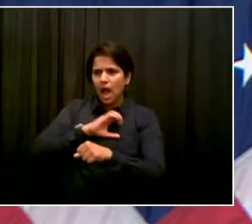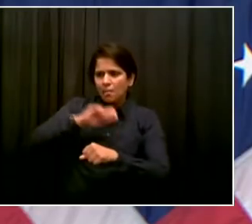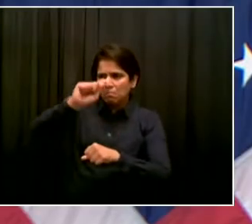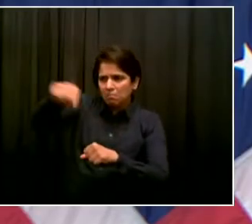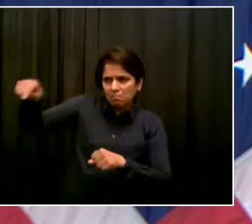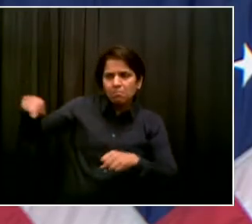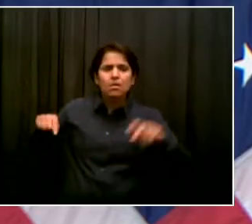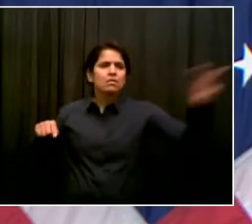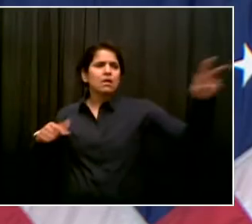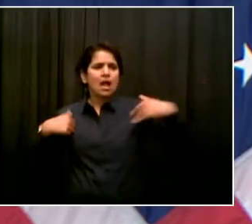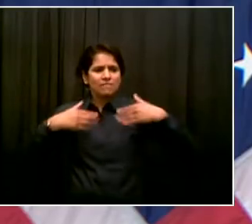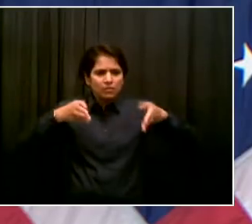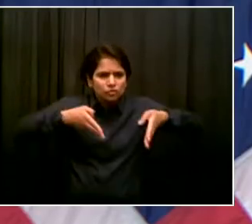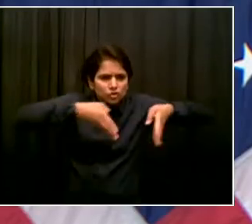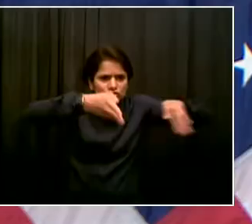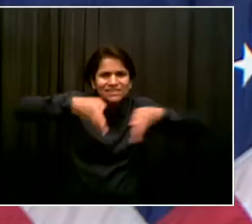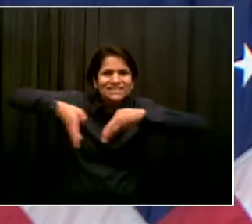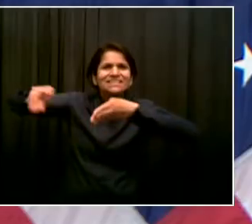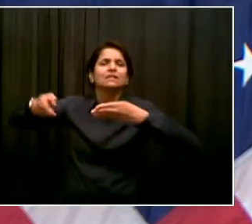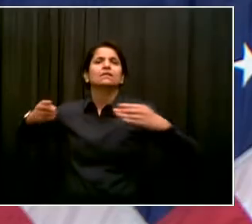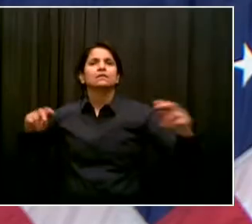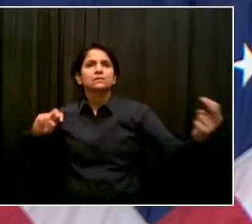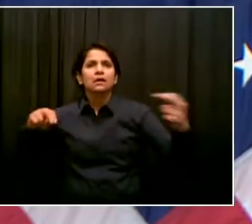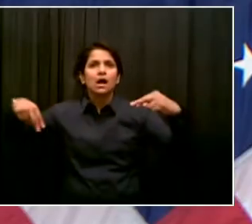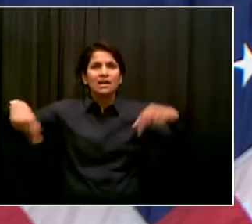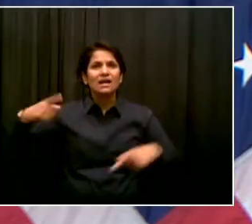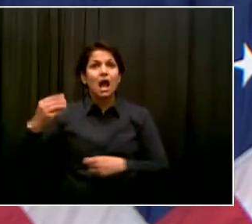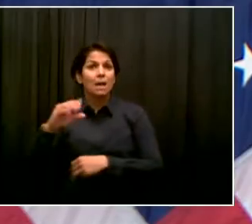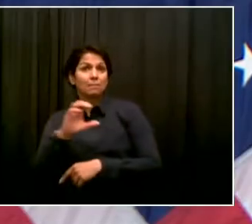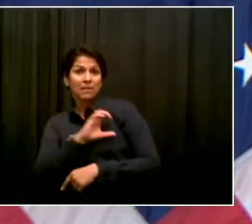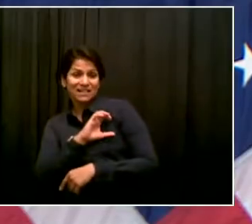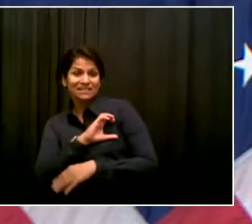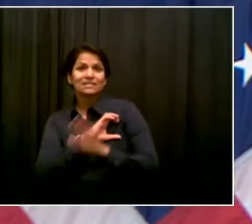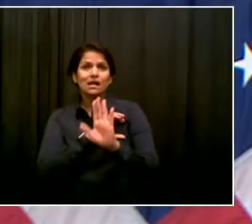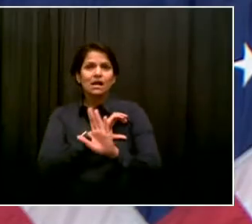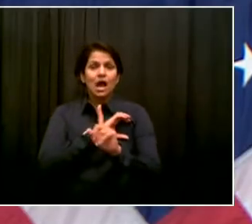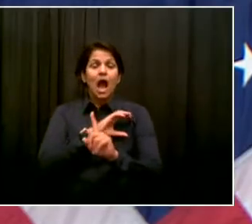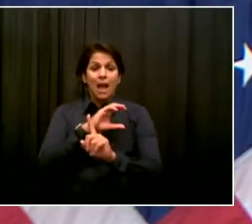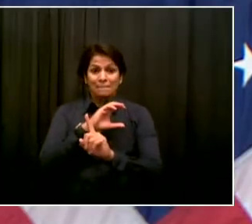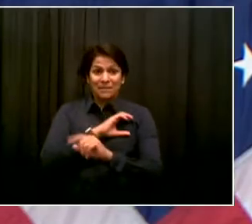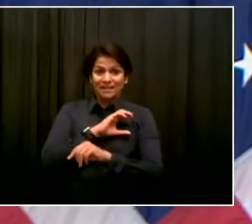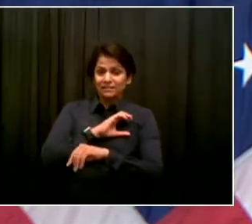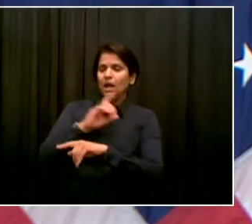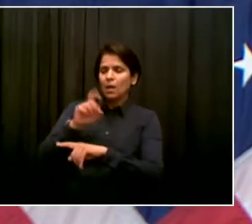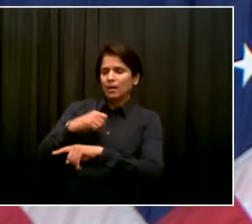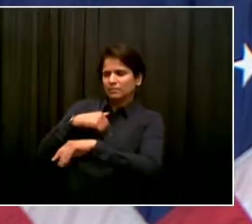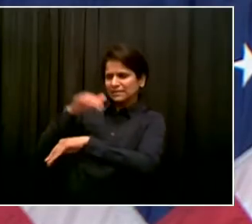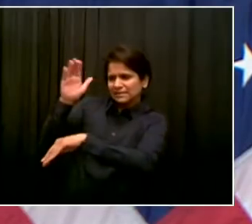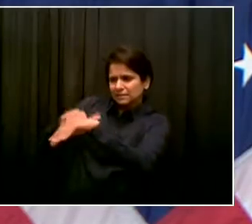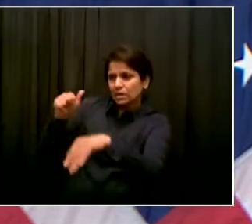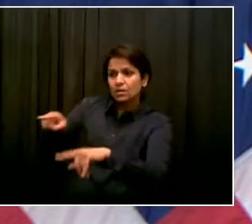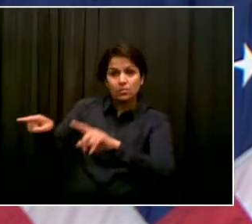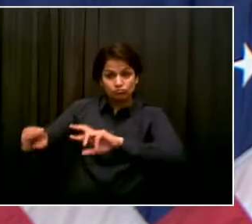ALL POLICE OFFICERS RIGHT NOW ARE READY TO GO WITH THE EPRSS OF AUT BTON.